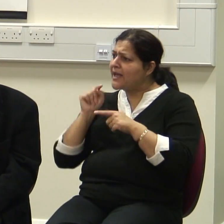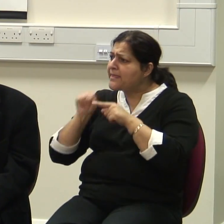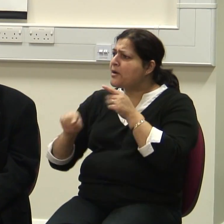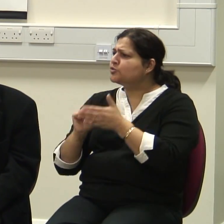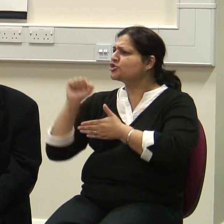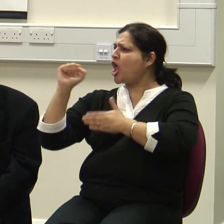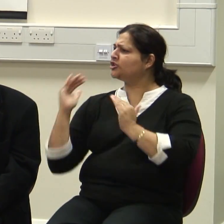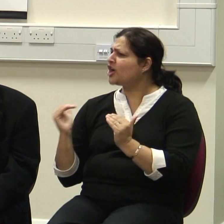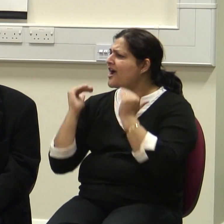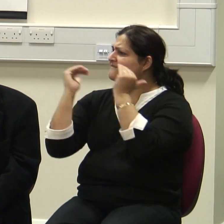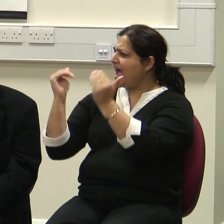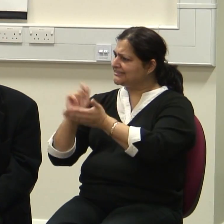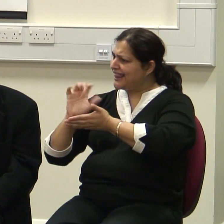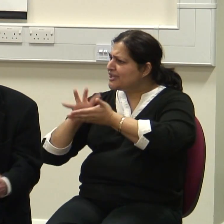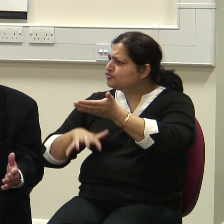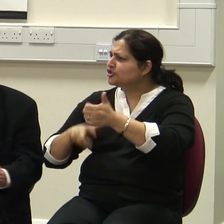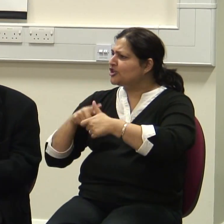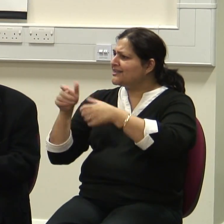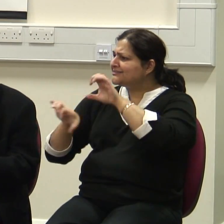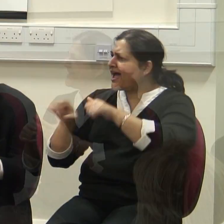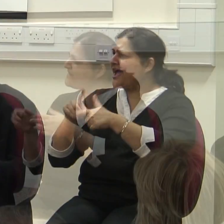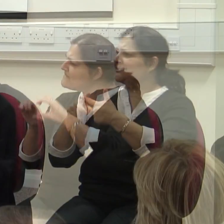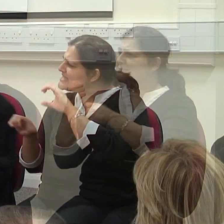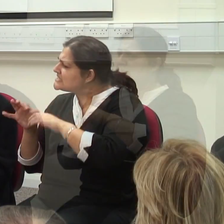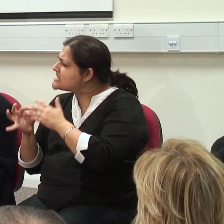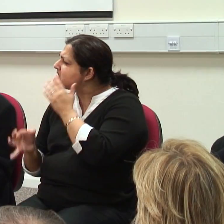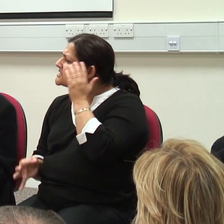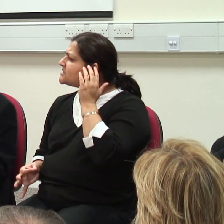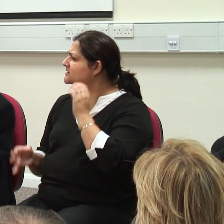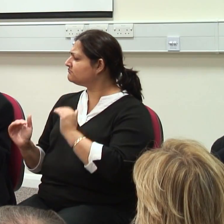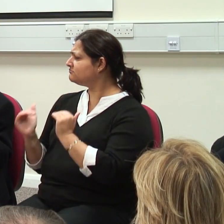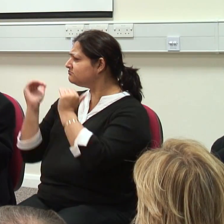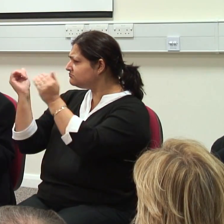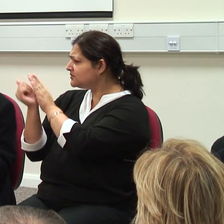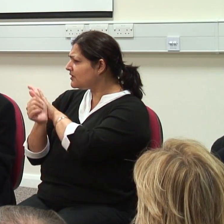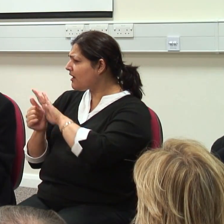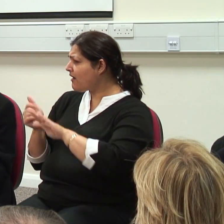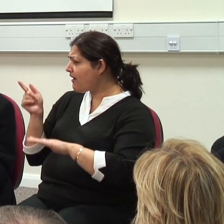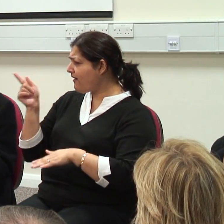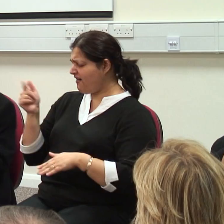literature, in science, in movie making, in technology, in physics and it doesn’t take